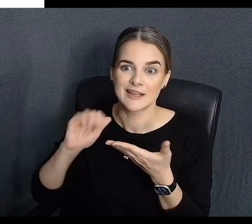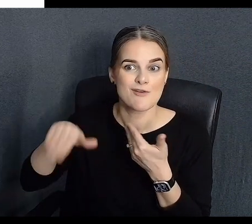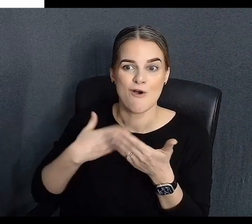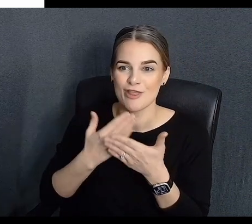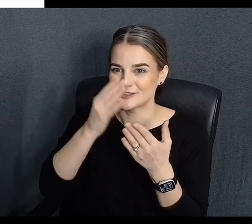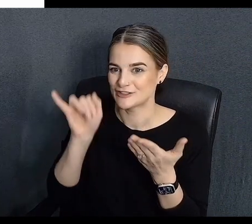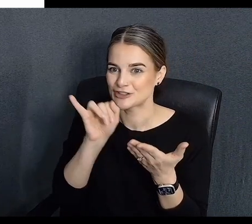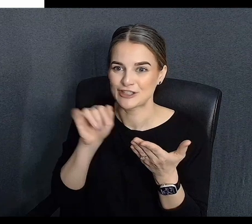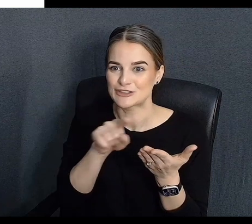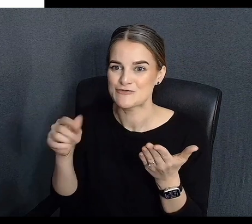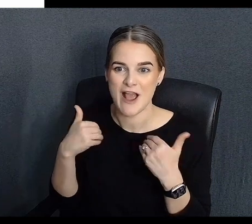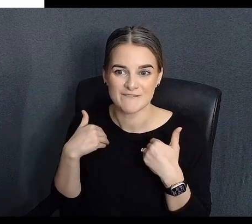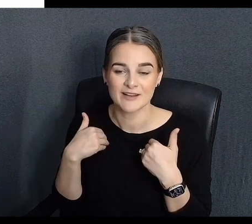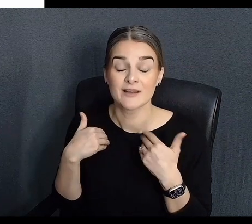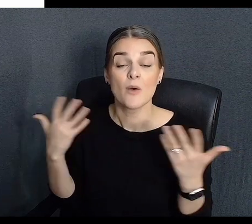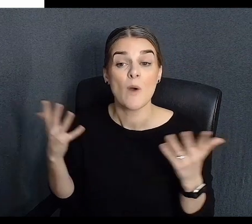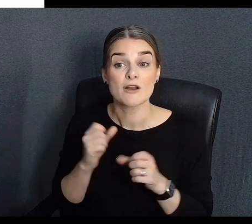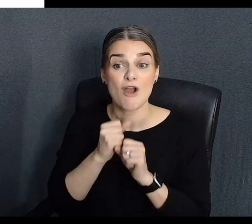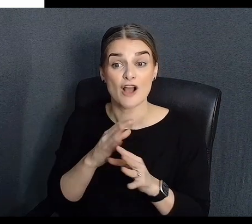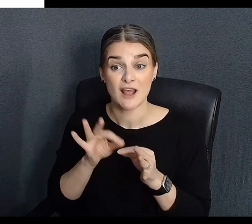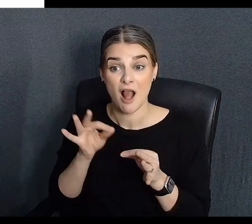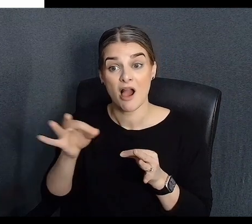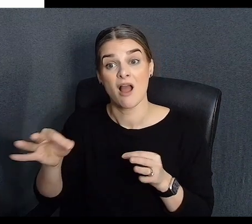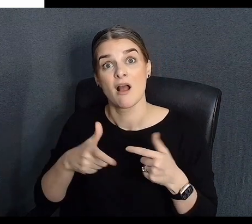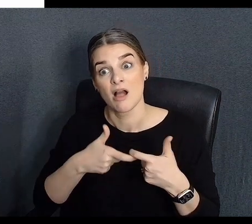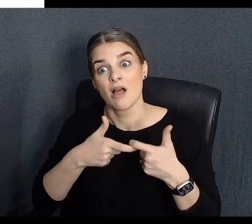What can delay the process is if you know, oh, we also get it.